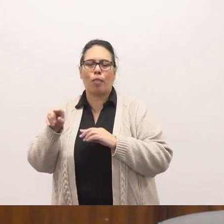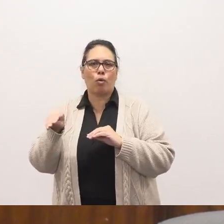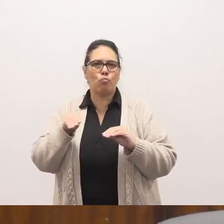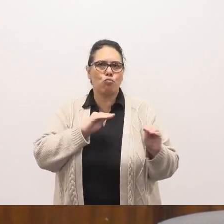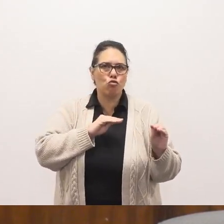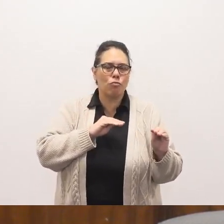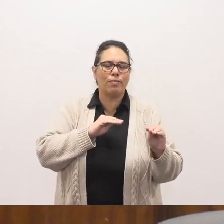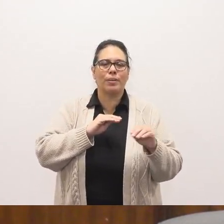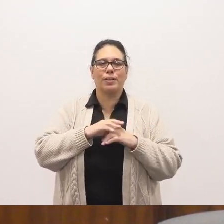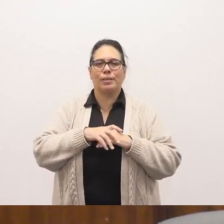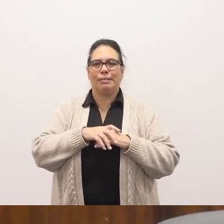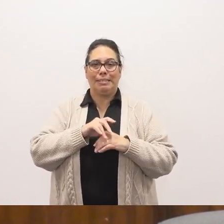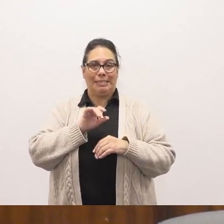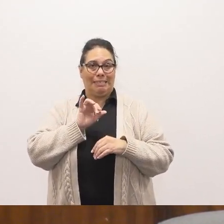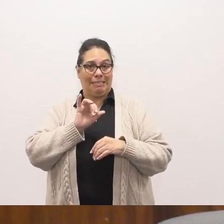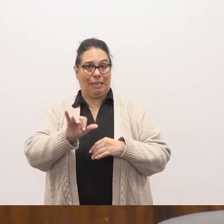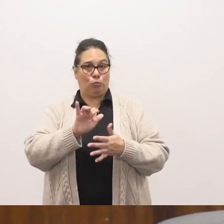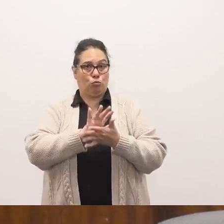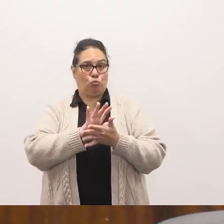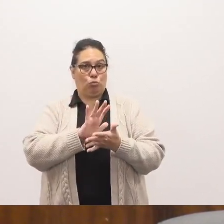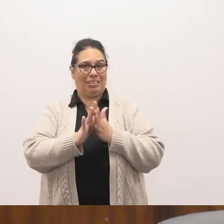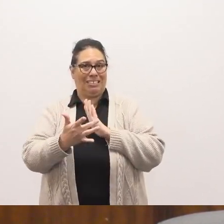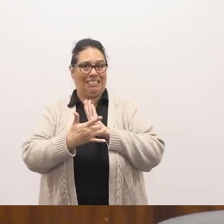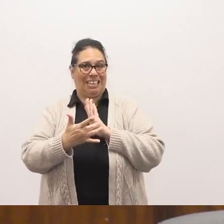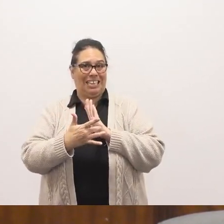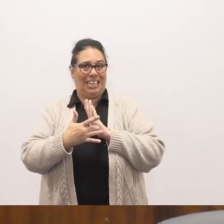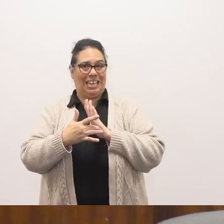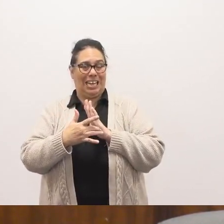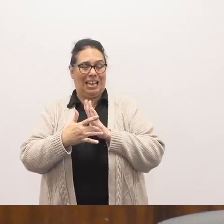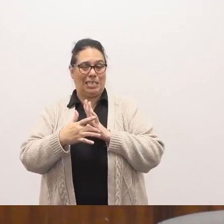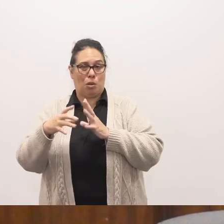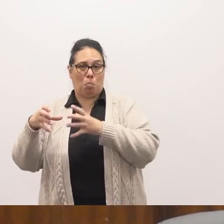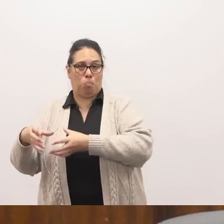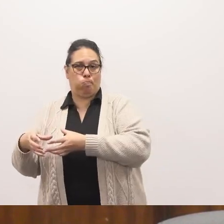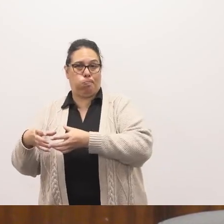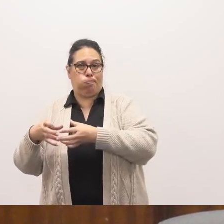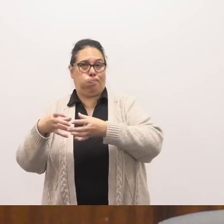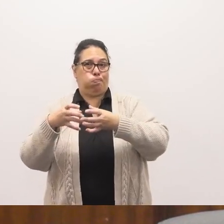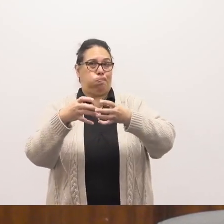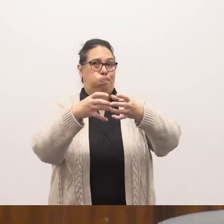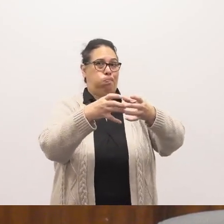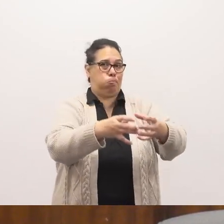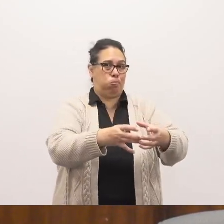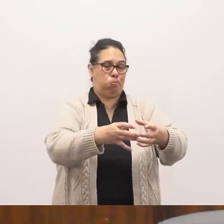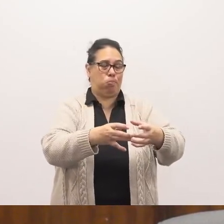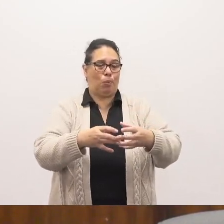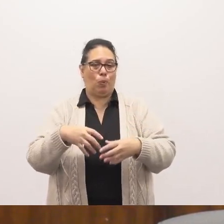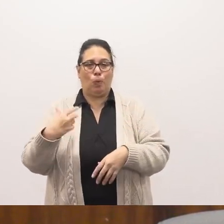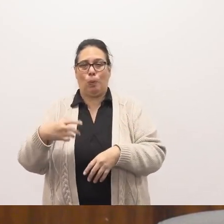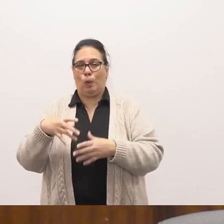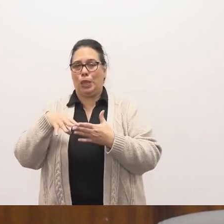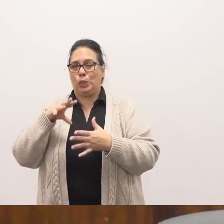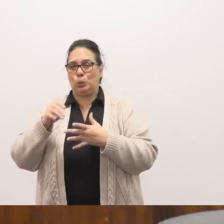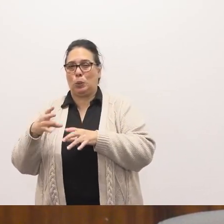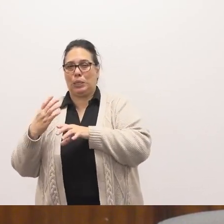They're the campus that was technically transplanted from their campus to another location. So they're over at the Burnett campus.